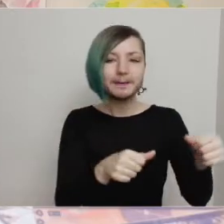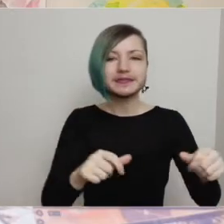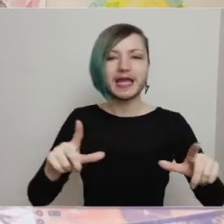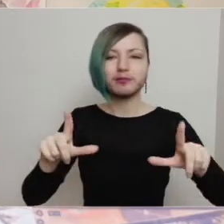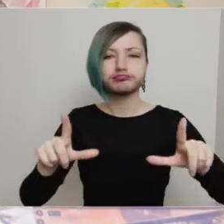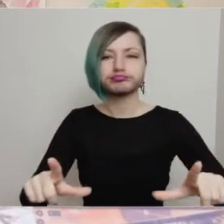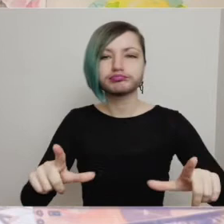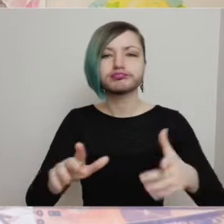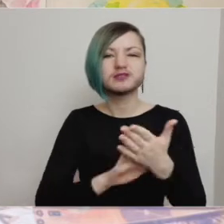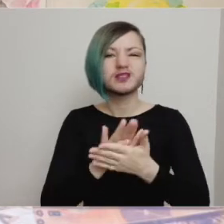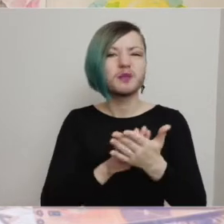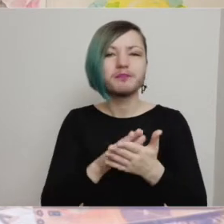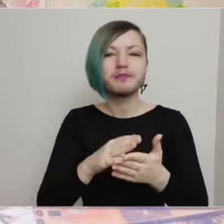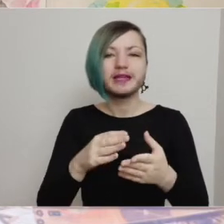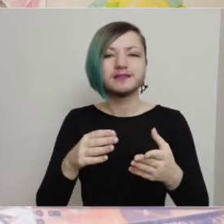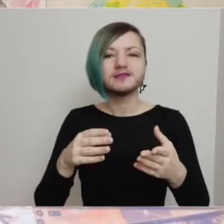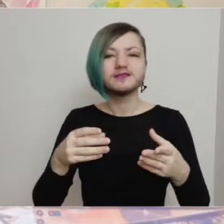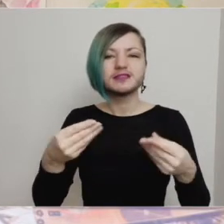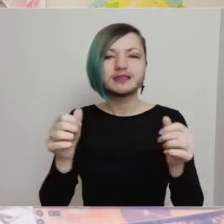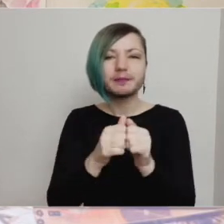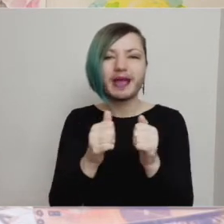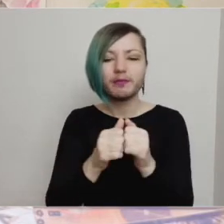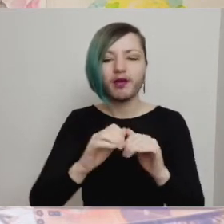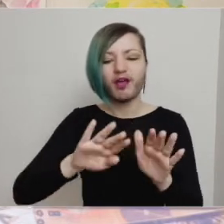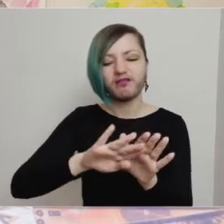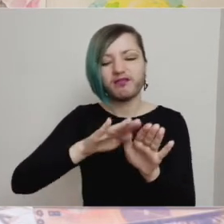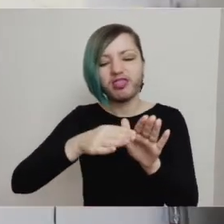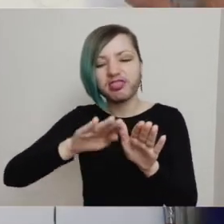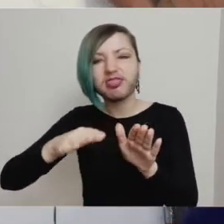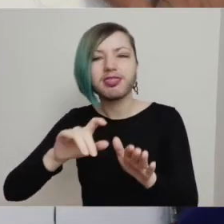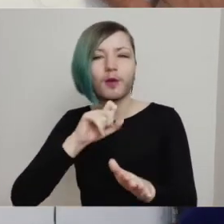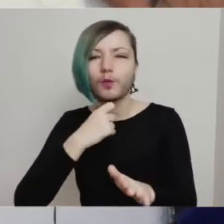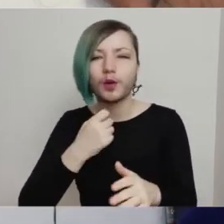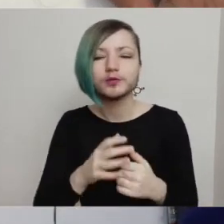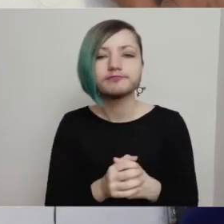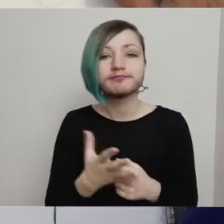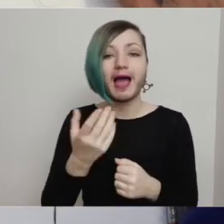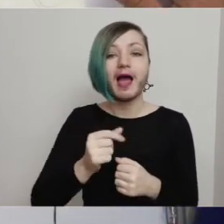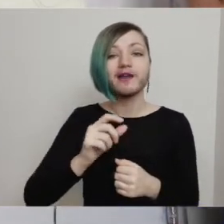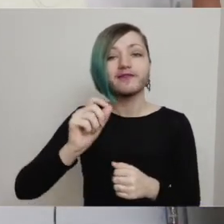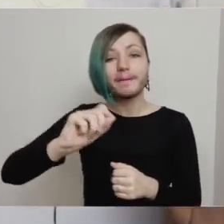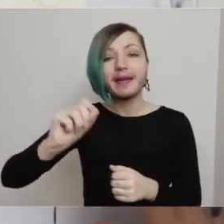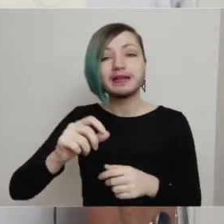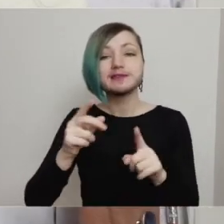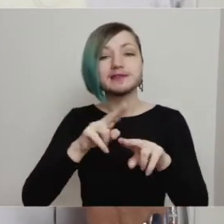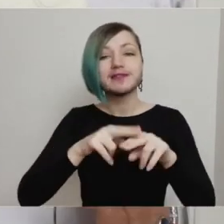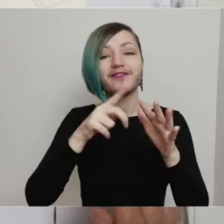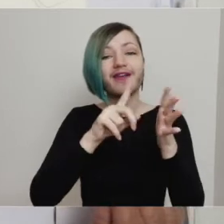that the paper doesn't buckle too much i've got felt tip pens i've got watercolor paint